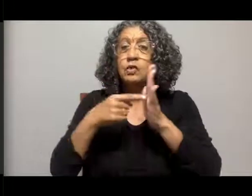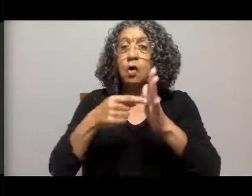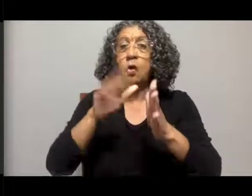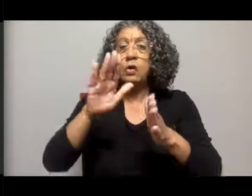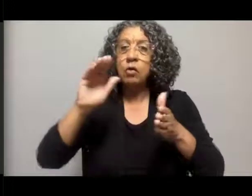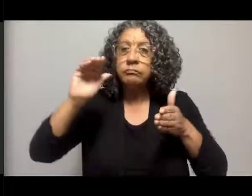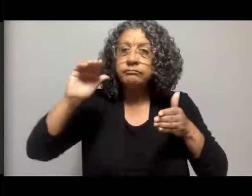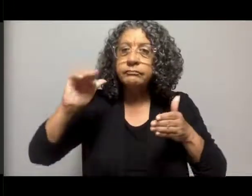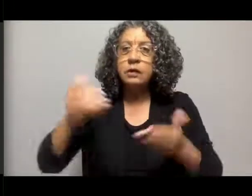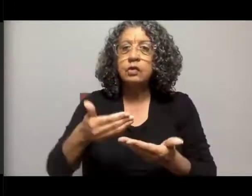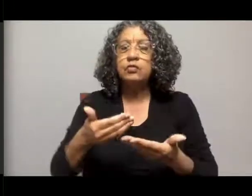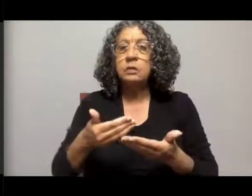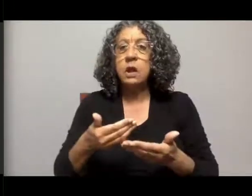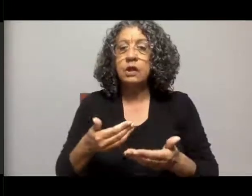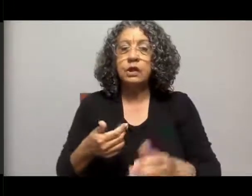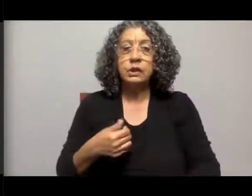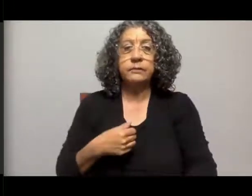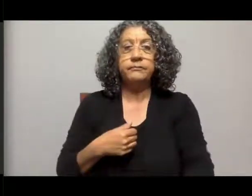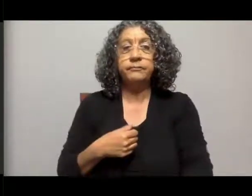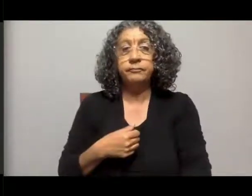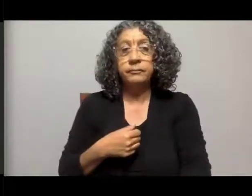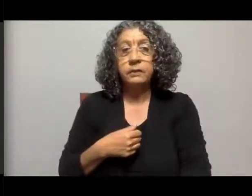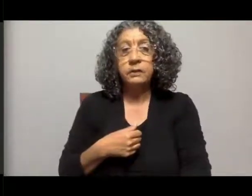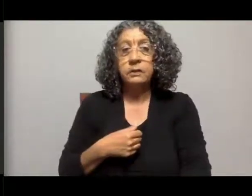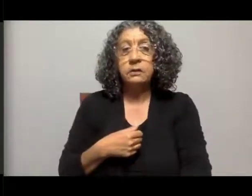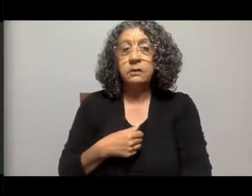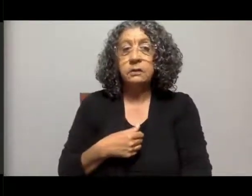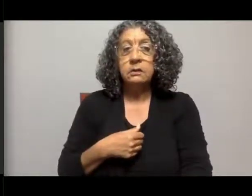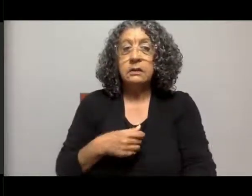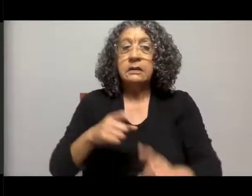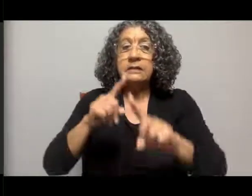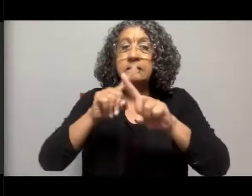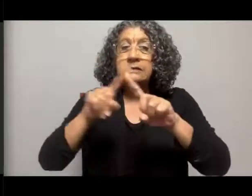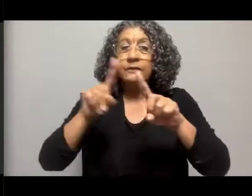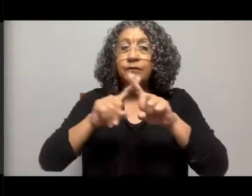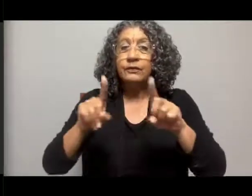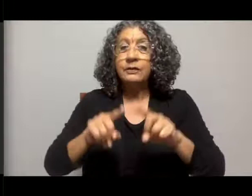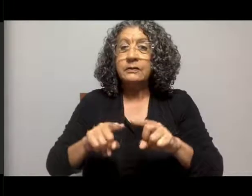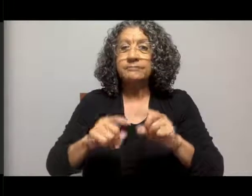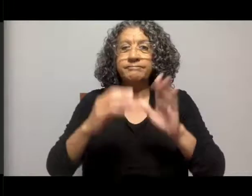At the top you show your introduction